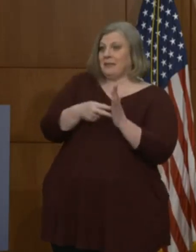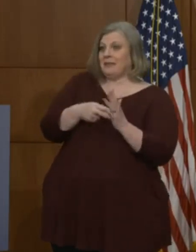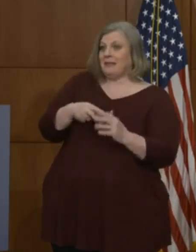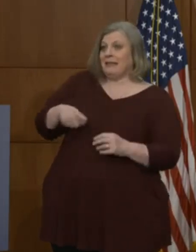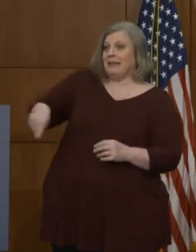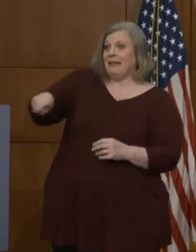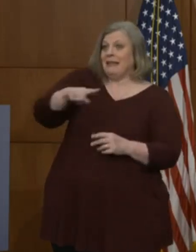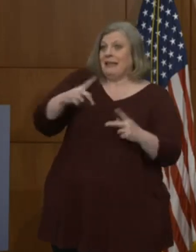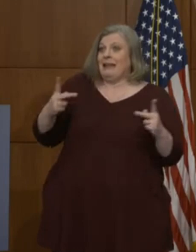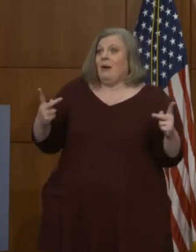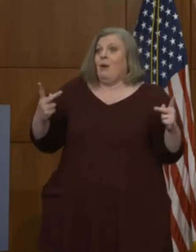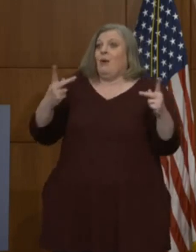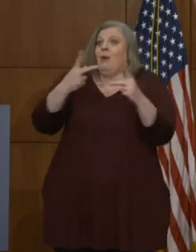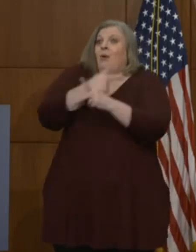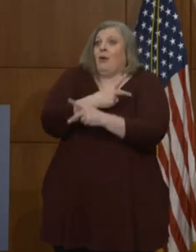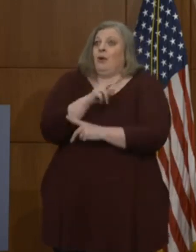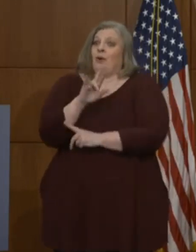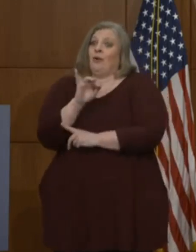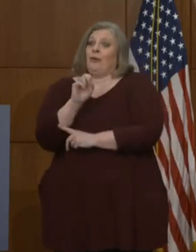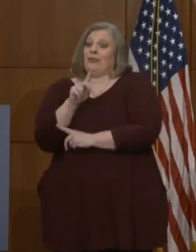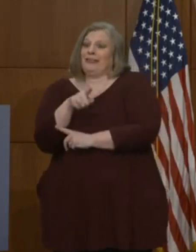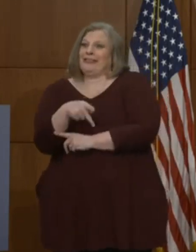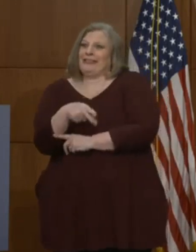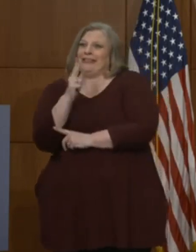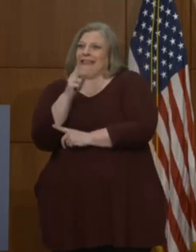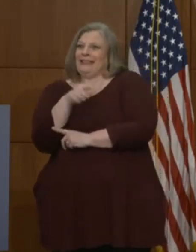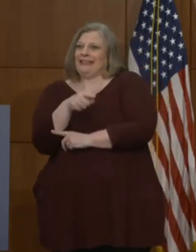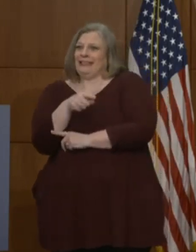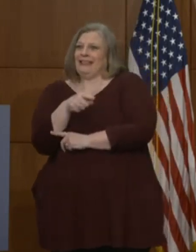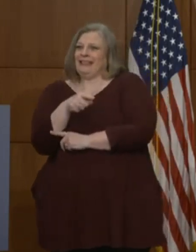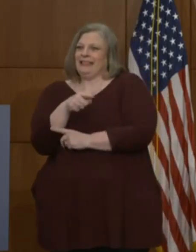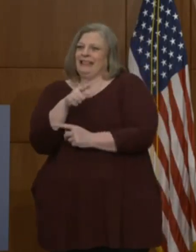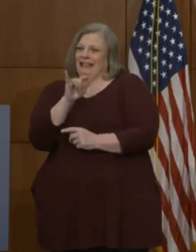INDIVIDUALS- IN ADDITION TO THEIR AGE- THAT RESEARCH A THEIR AGE- THAT RESEARCH A ABOUT VERY VULNERABLE